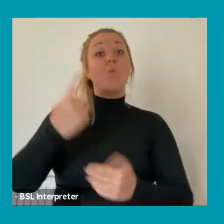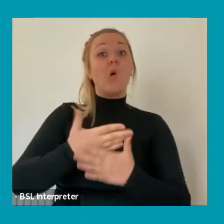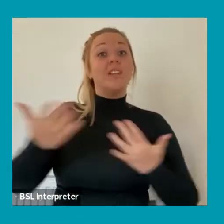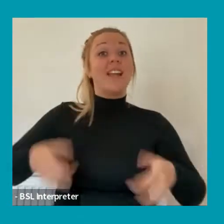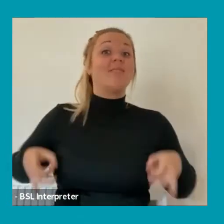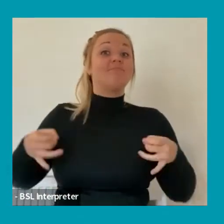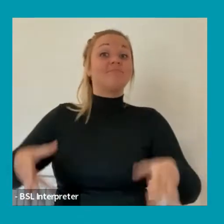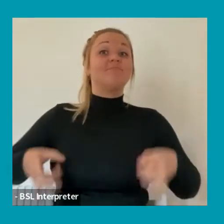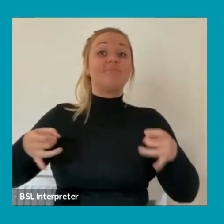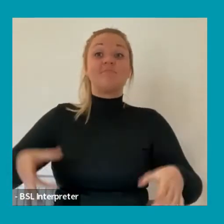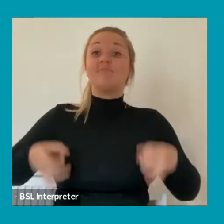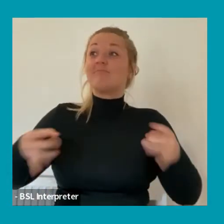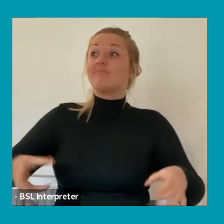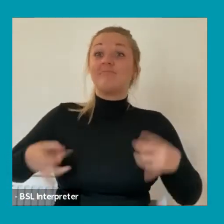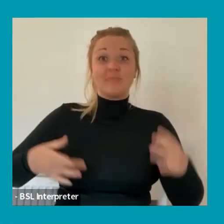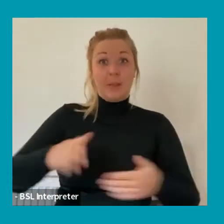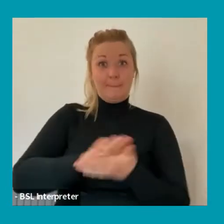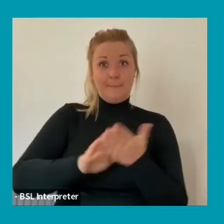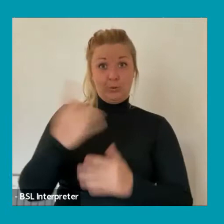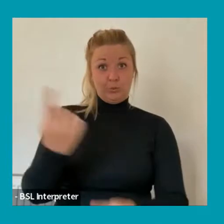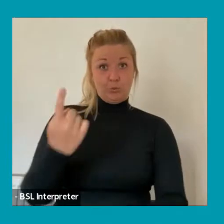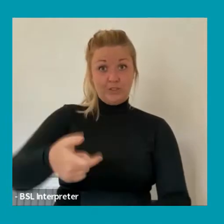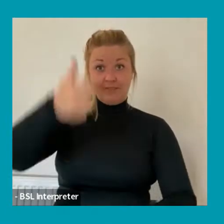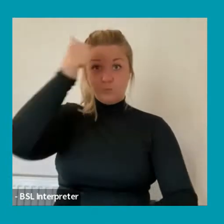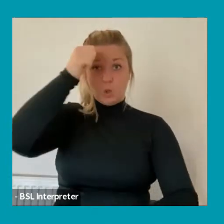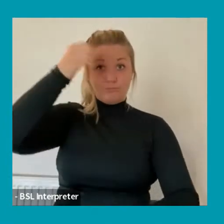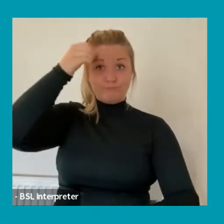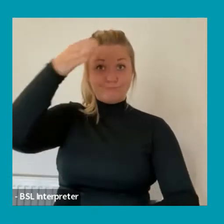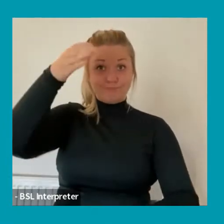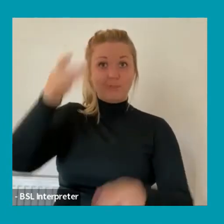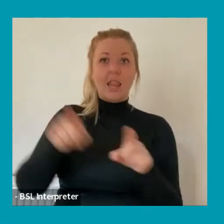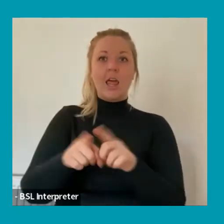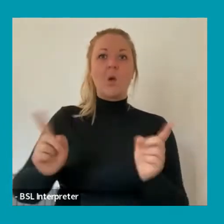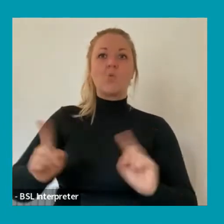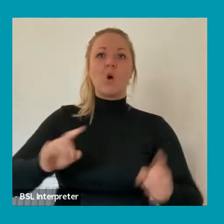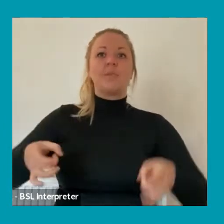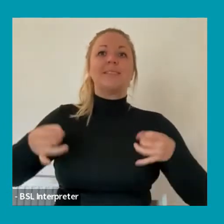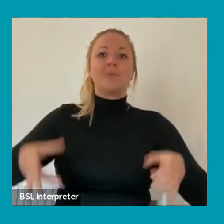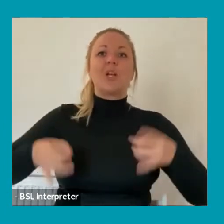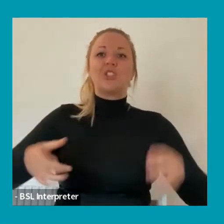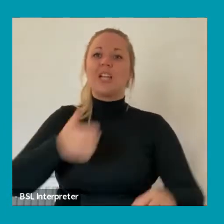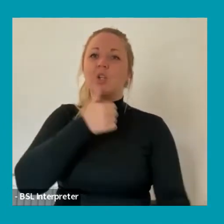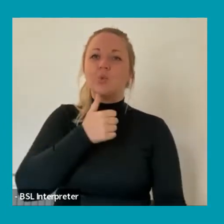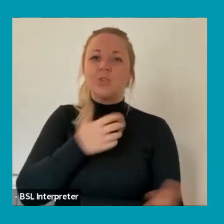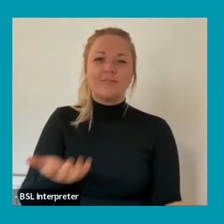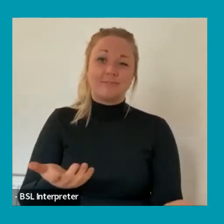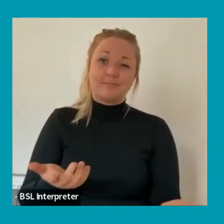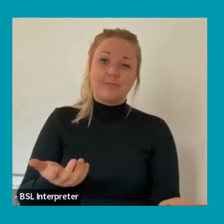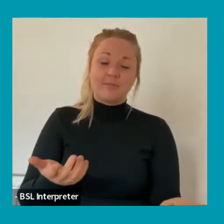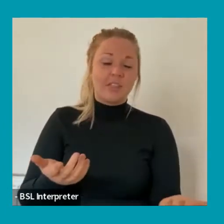No, but I can find out what it is like to be blind and a wheelchair user,